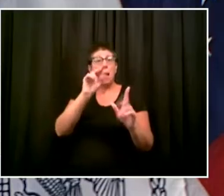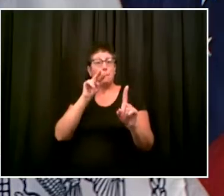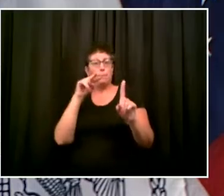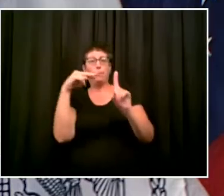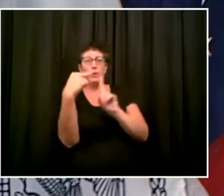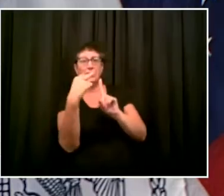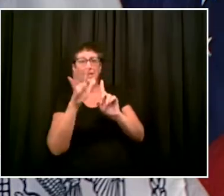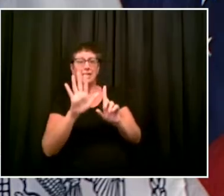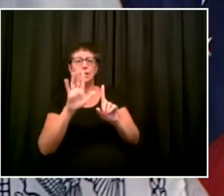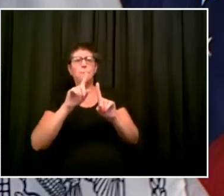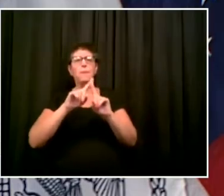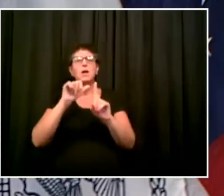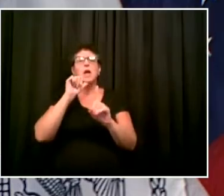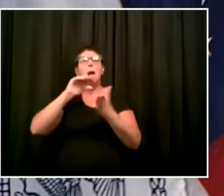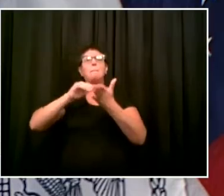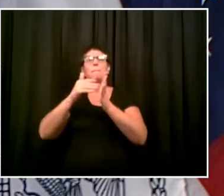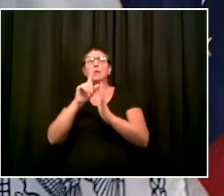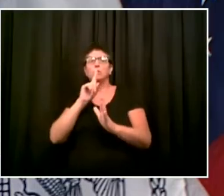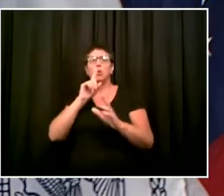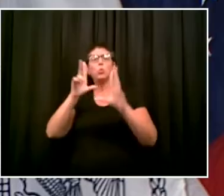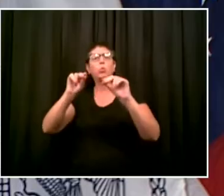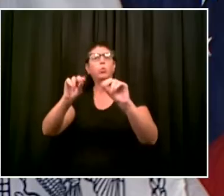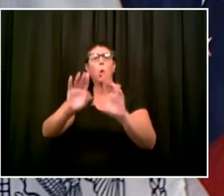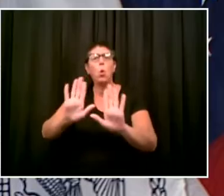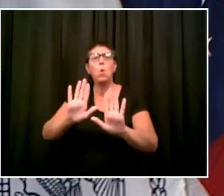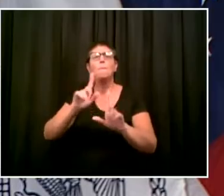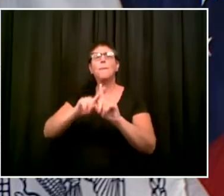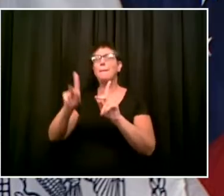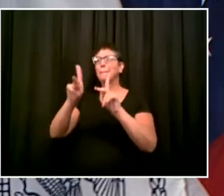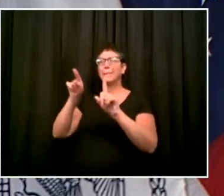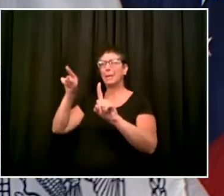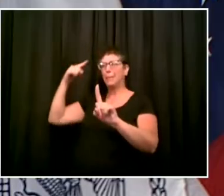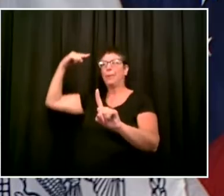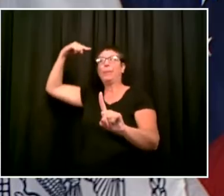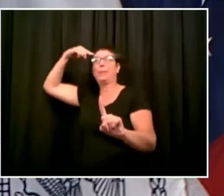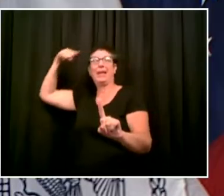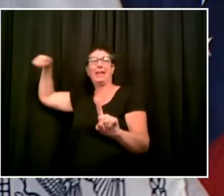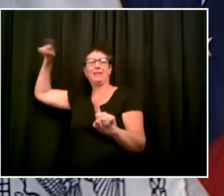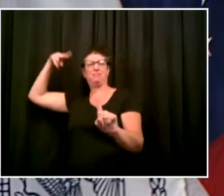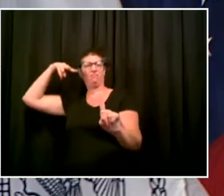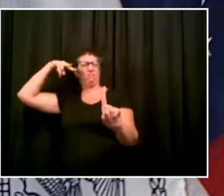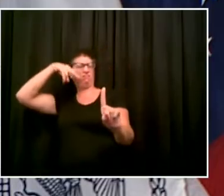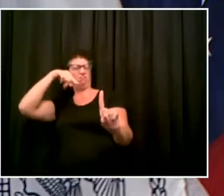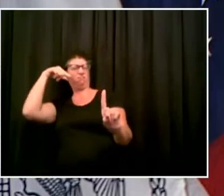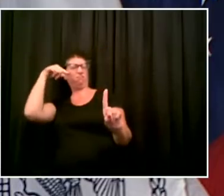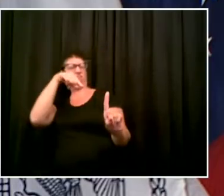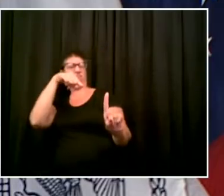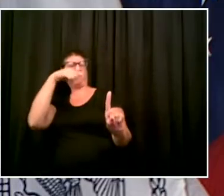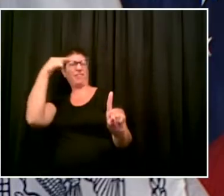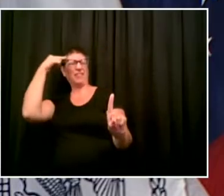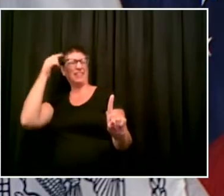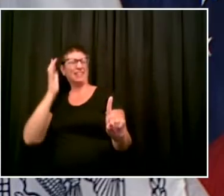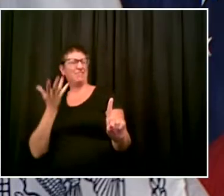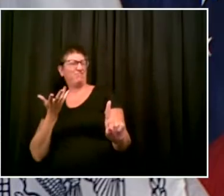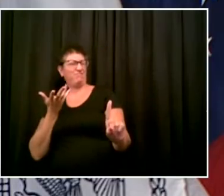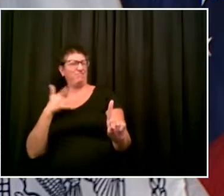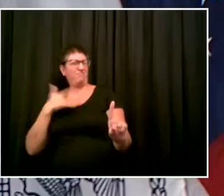OVERTIME, AND I GET THAT, AND I'M SURE THAT PEOPLE UNDERSTAND THAT. BUT STILL, THERE'S A PERCEPTION THAT THE POLICE BY NOT ESRPNDOIG N